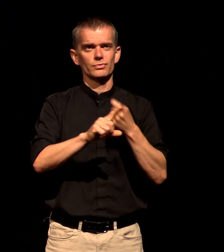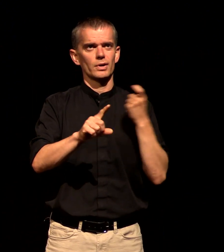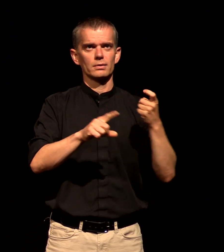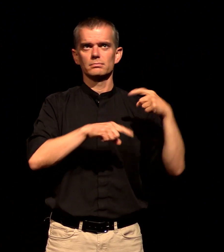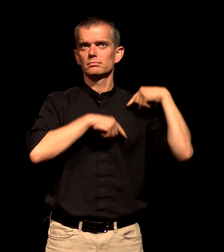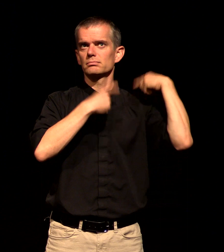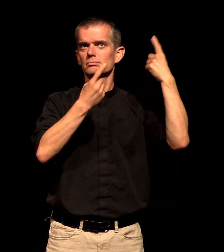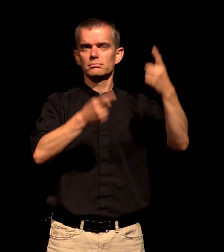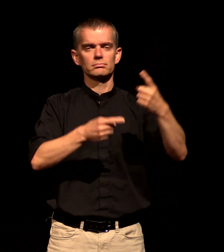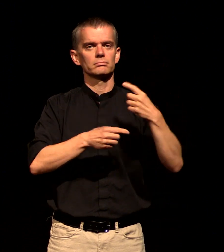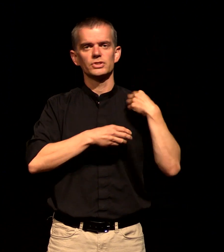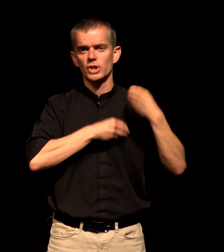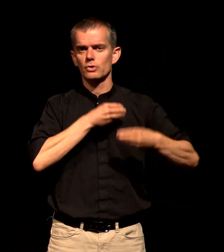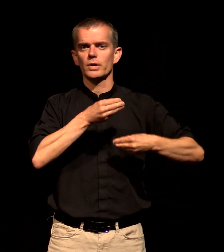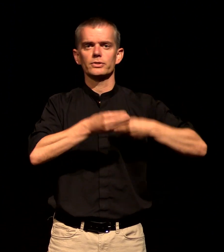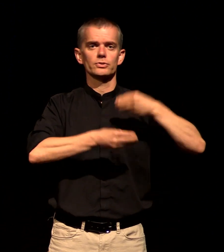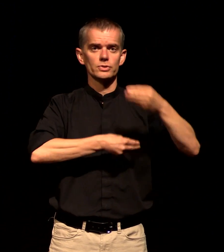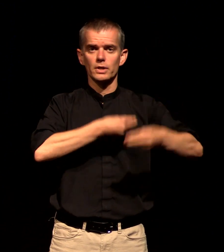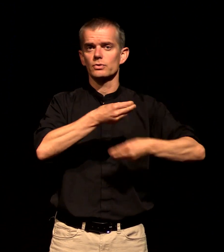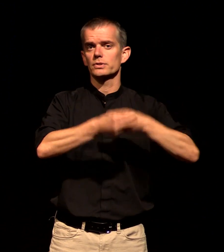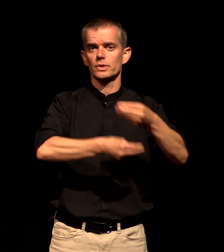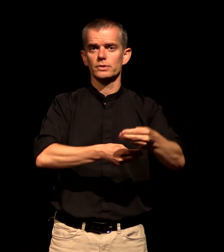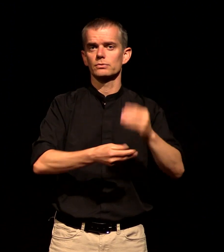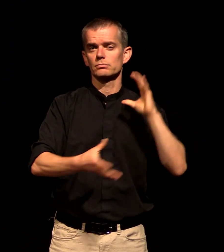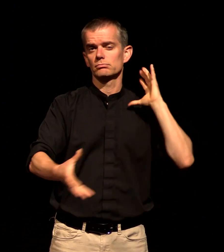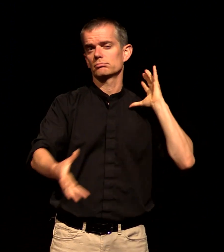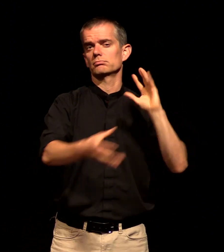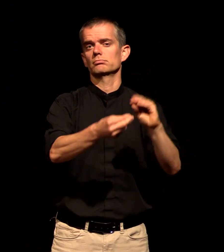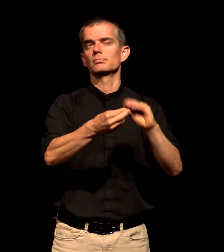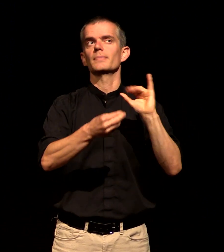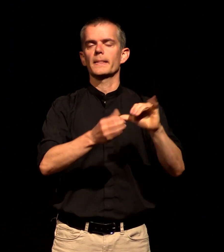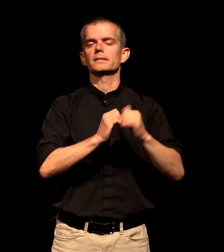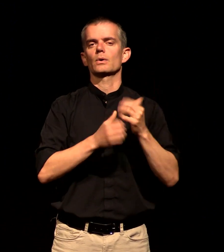life, and my time. This time last year, I took off on a